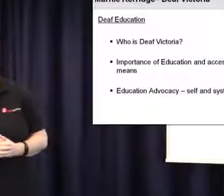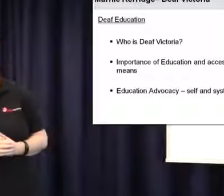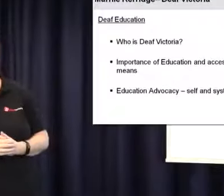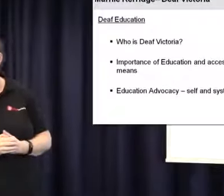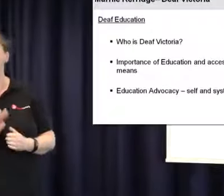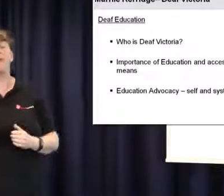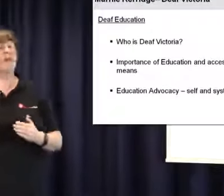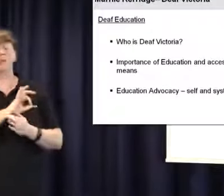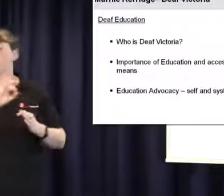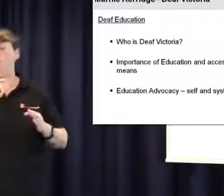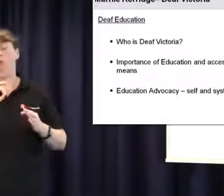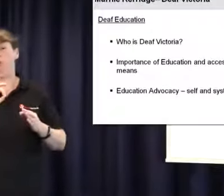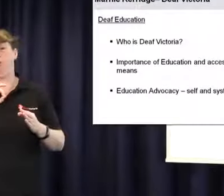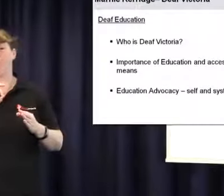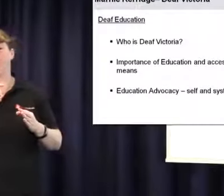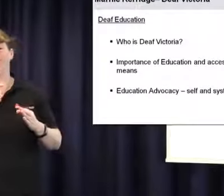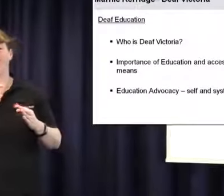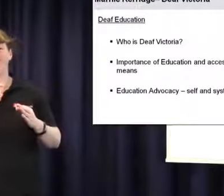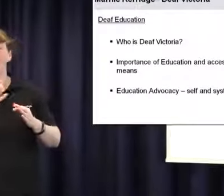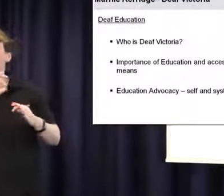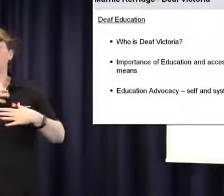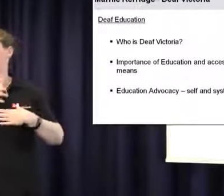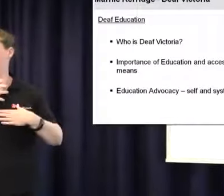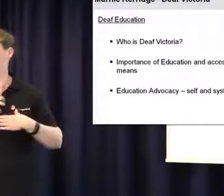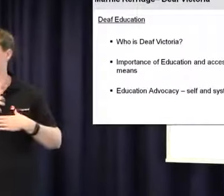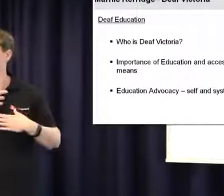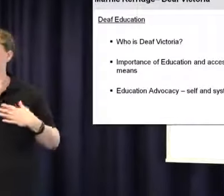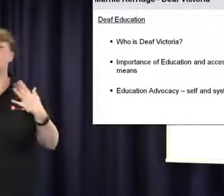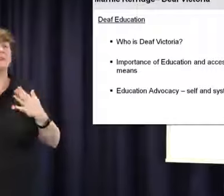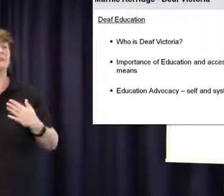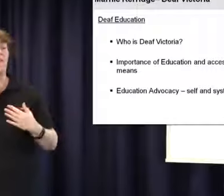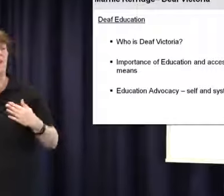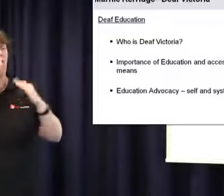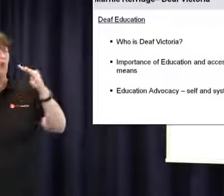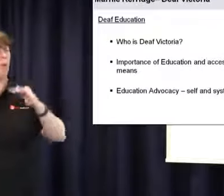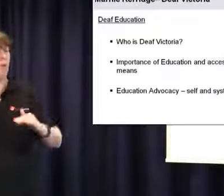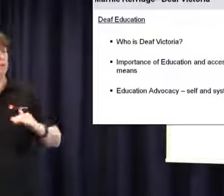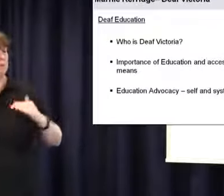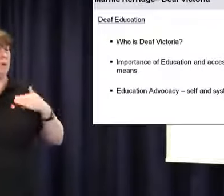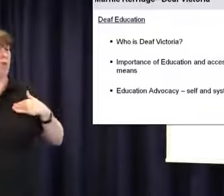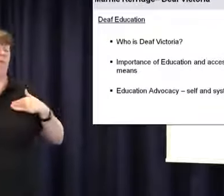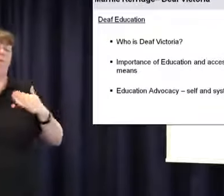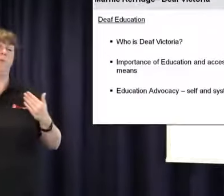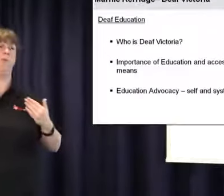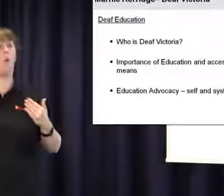the education system right through their life. It's not surprising that many deaf people